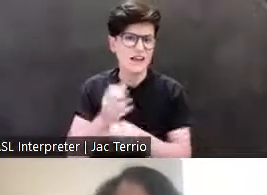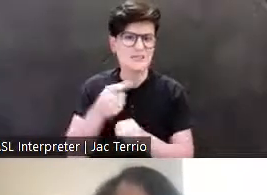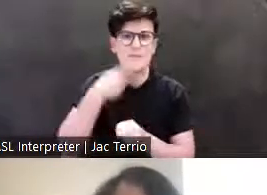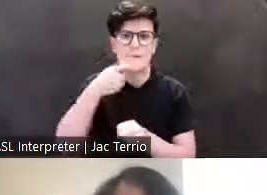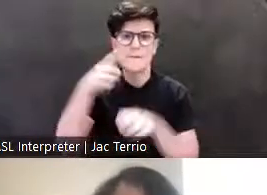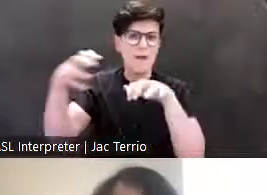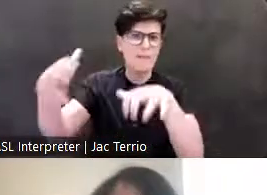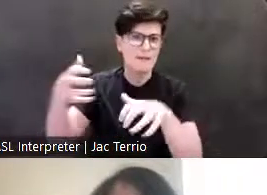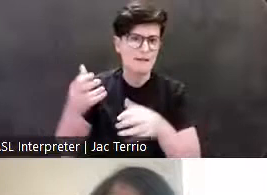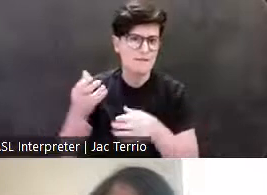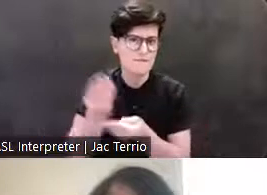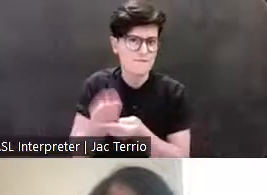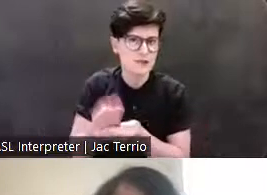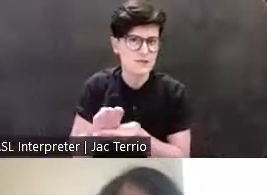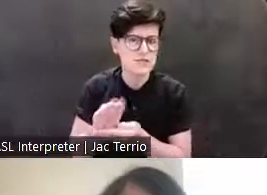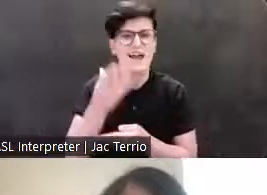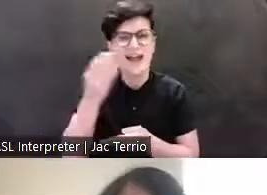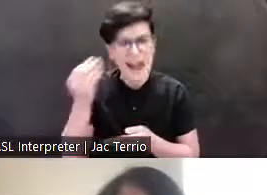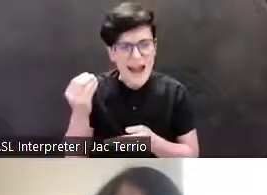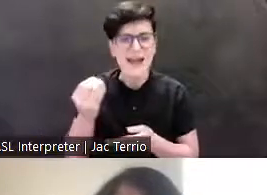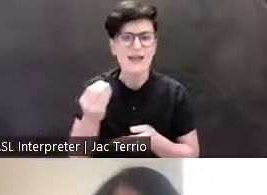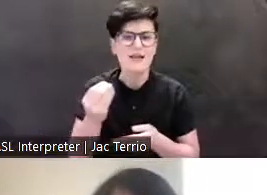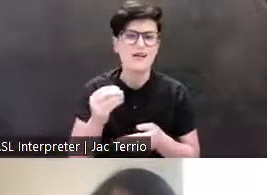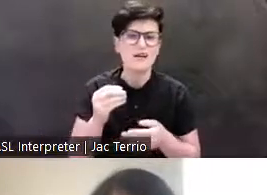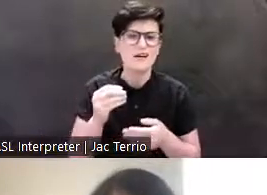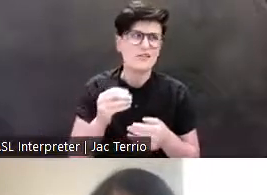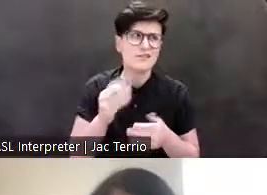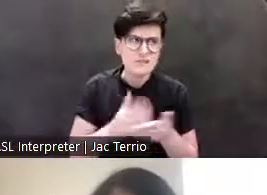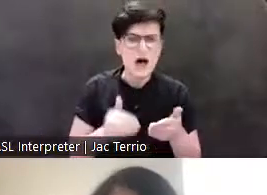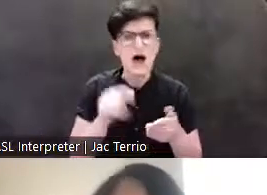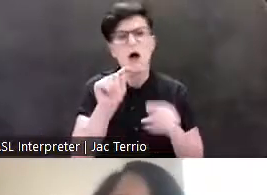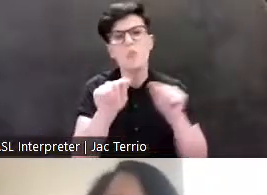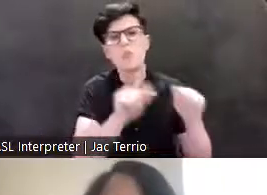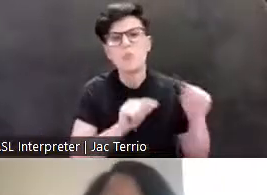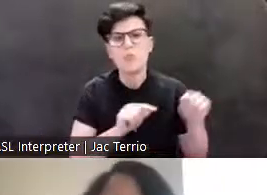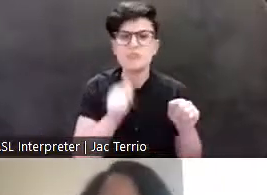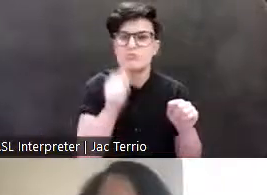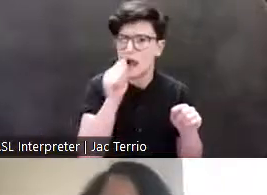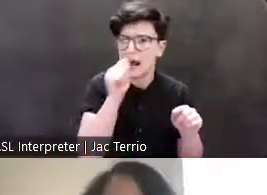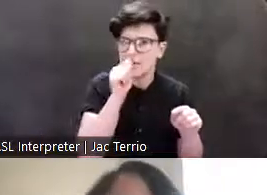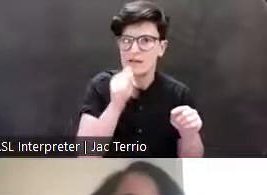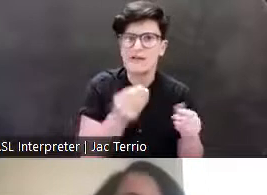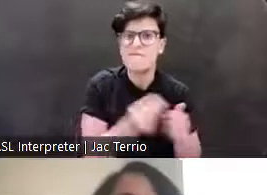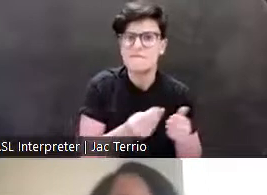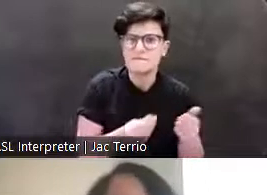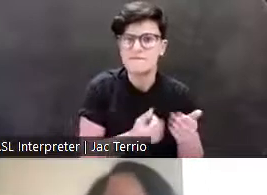a number of privately funded housing providers.